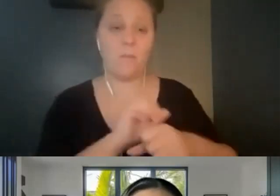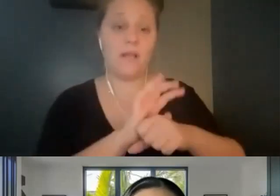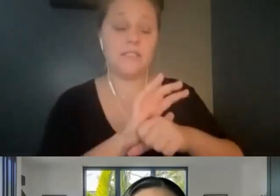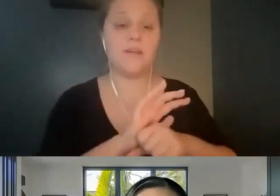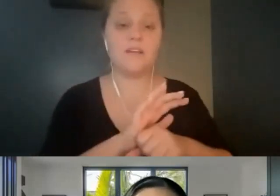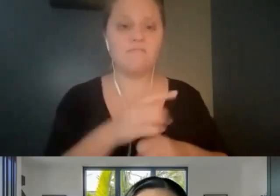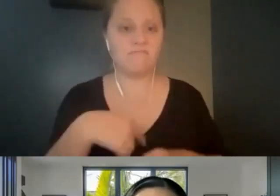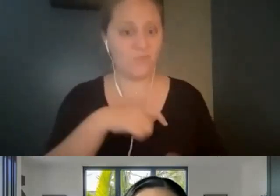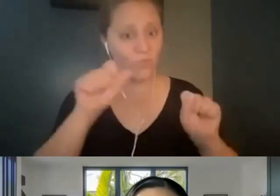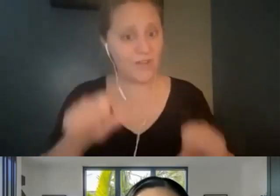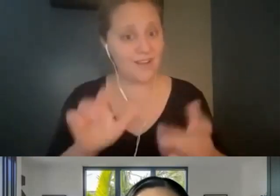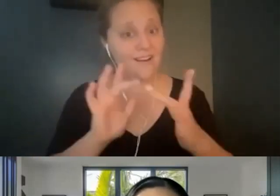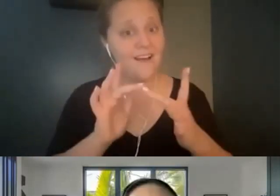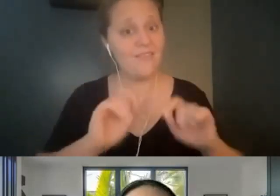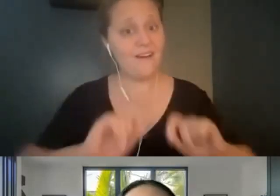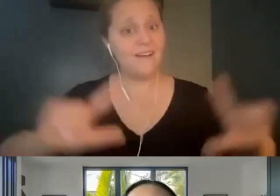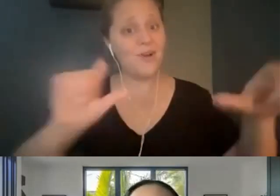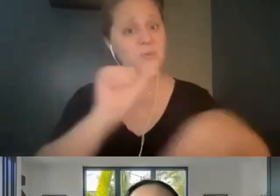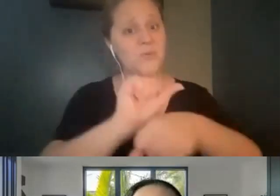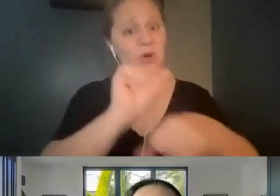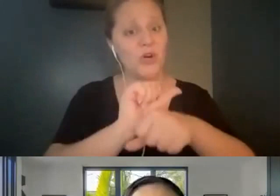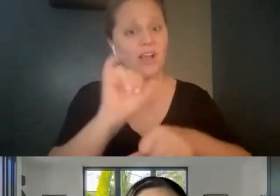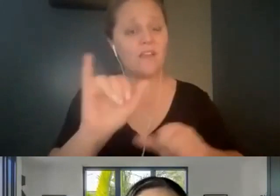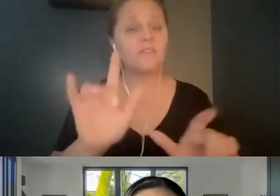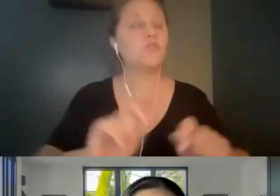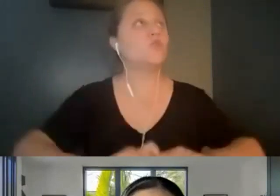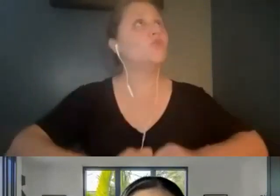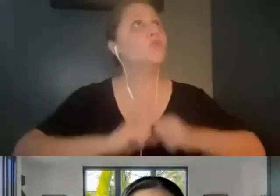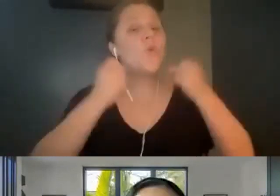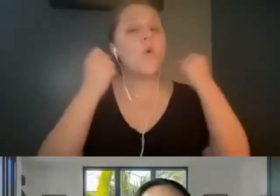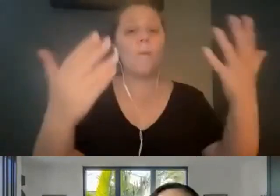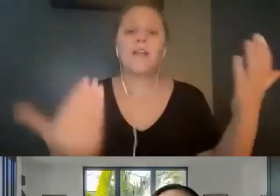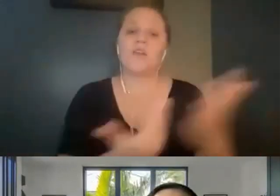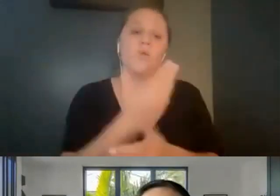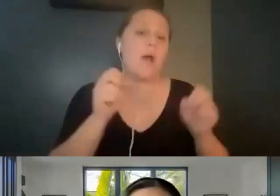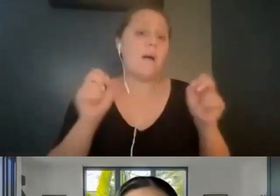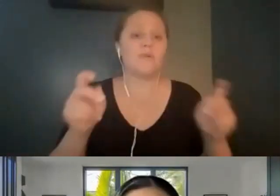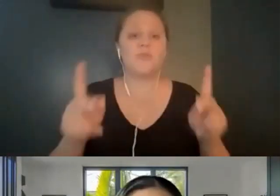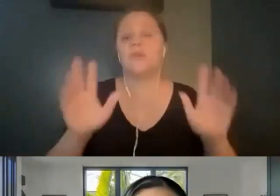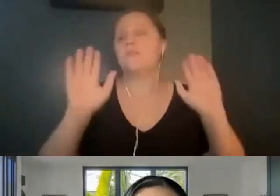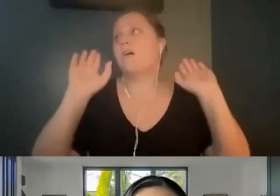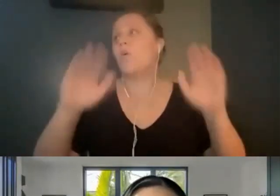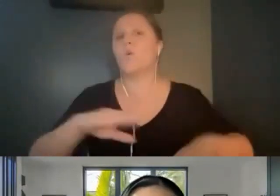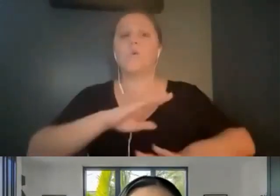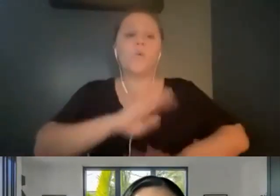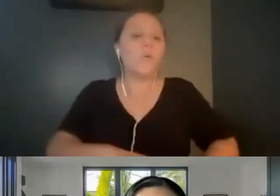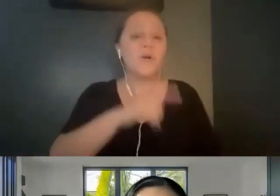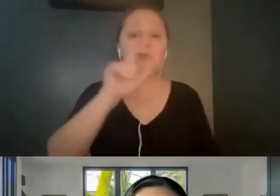do remote work now and that's opened huge doors for people with disabilities and now I don't have to worry about, you know, is my office going to be